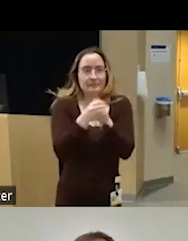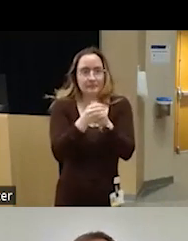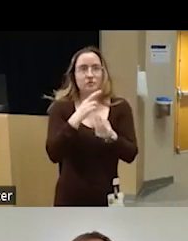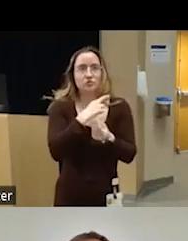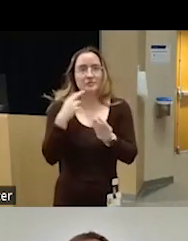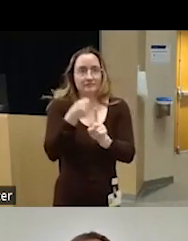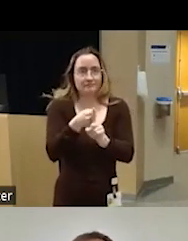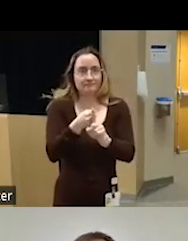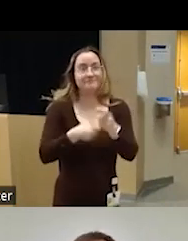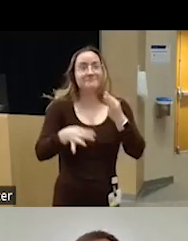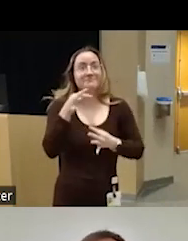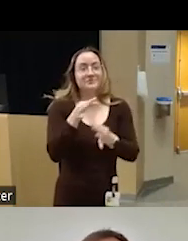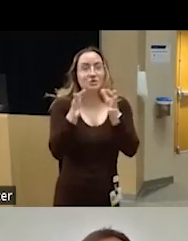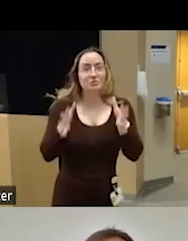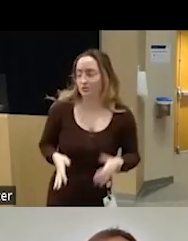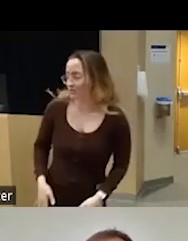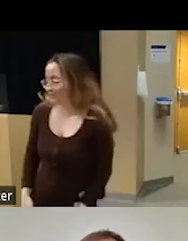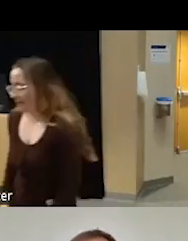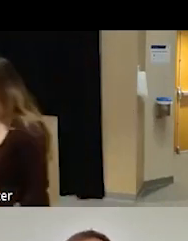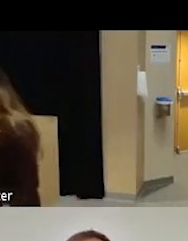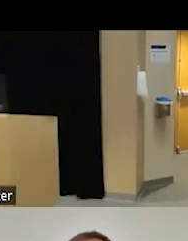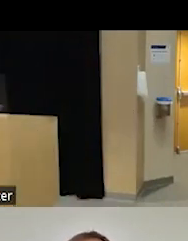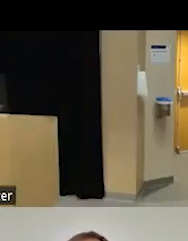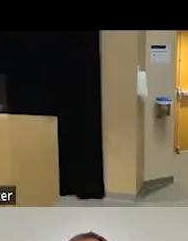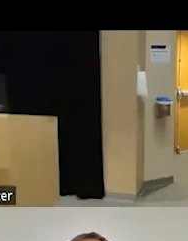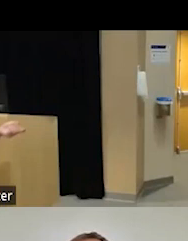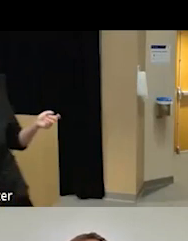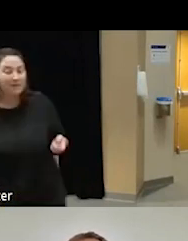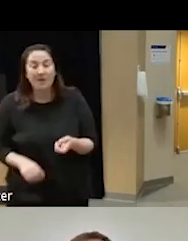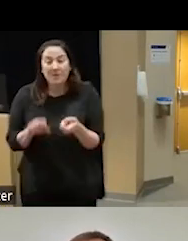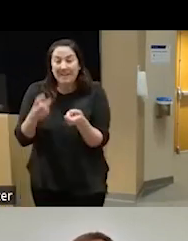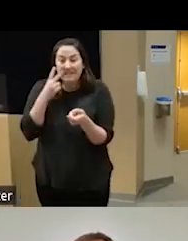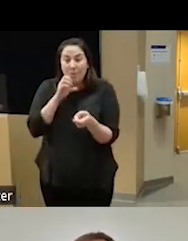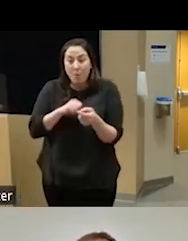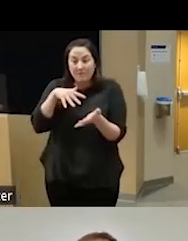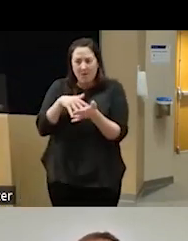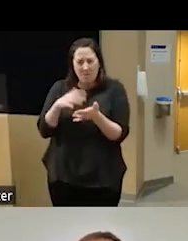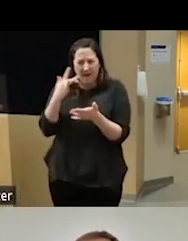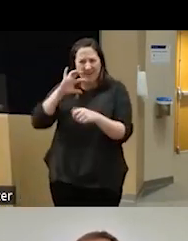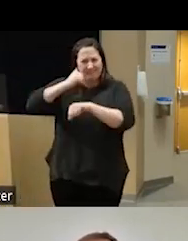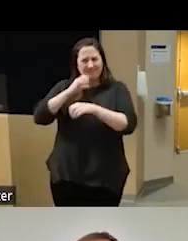And again a very old study just showing why the metabolic syndrome was actually created because these risk factors.